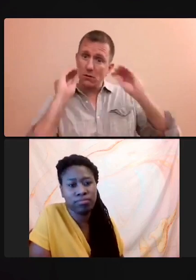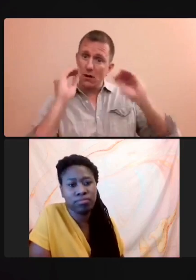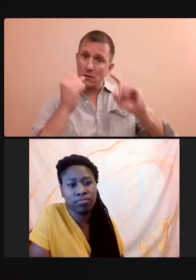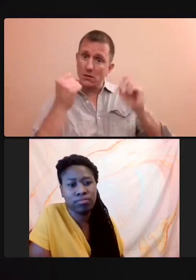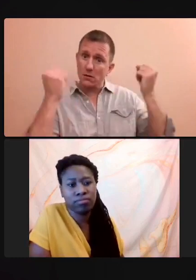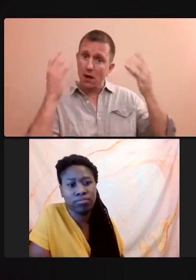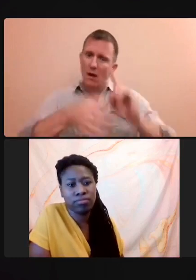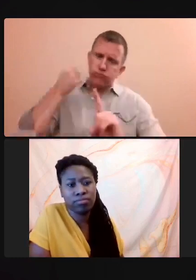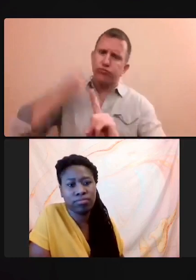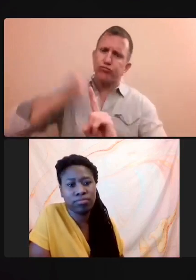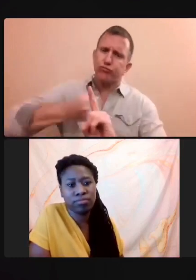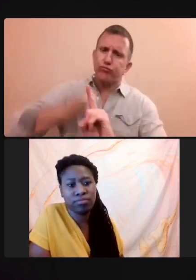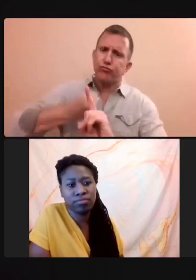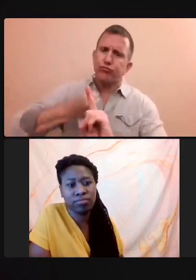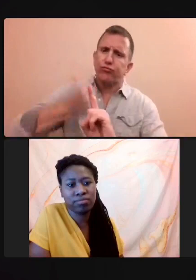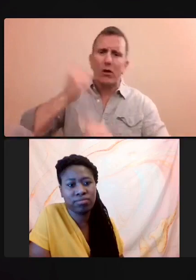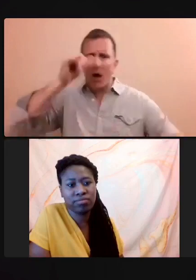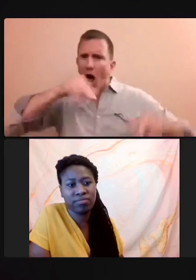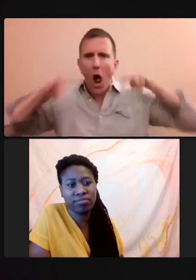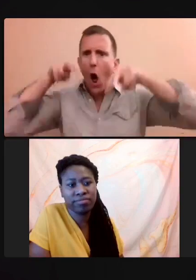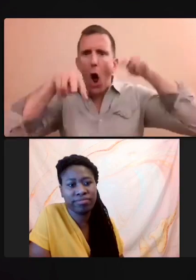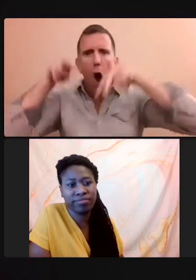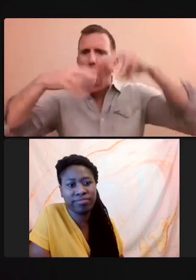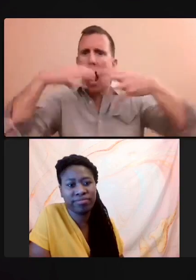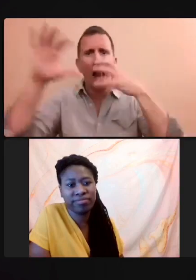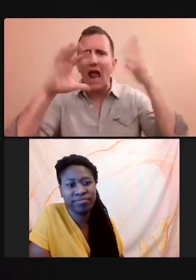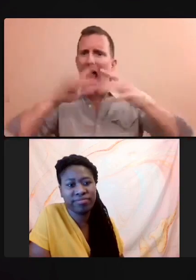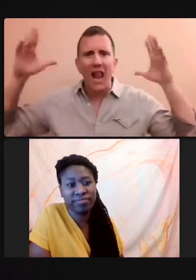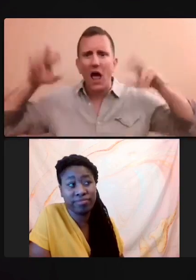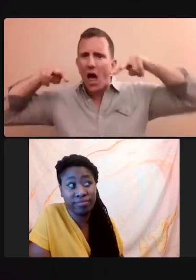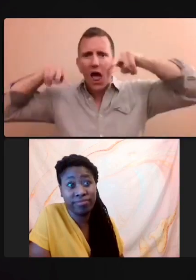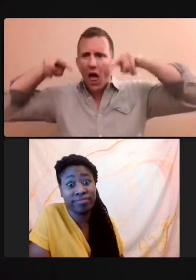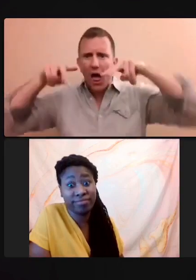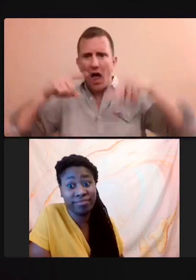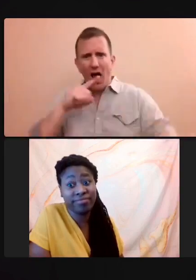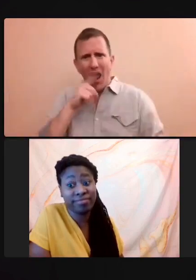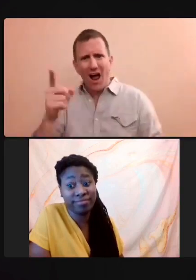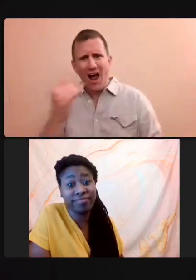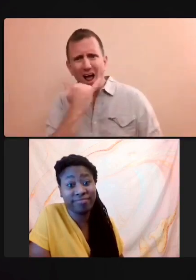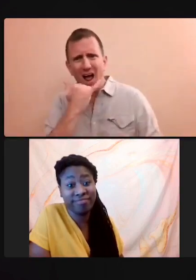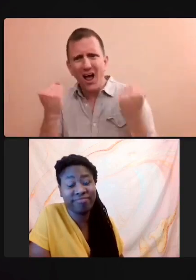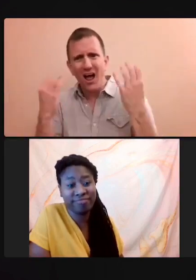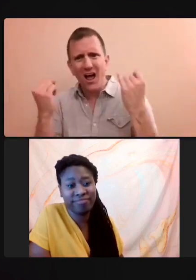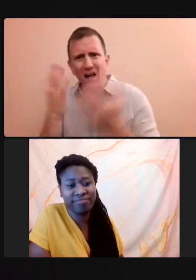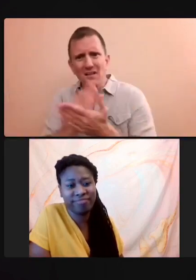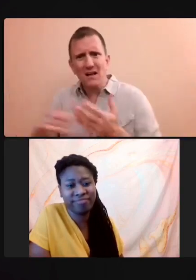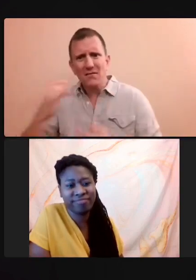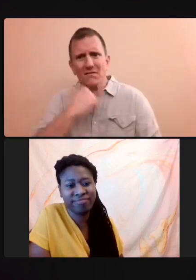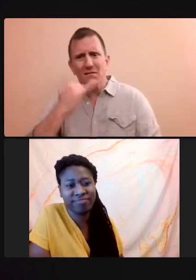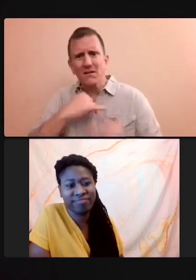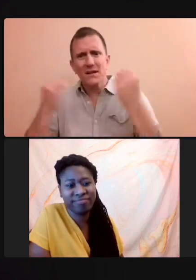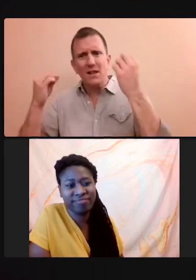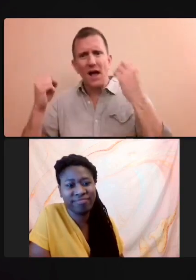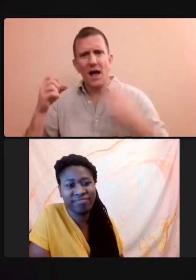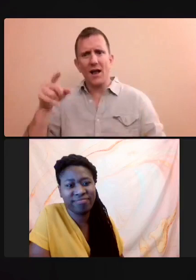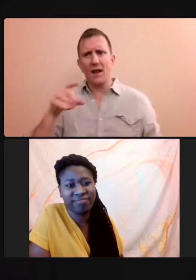And that really shows so much privilege on the hearing. People, marginalized groups, have to work to prove themselves so much more than others,